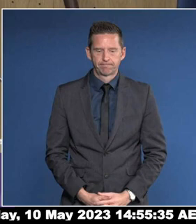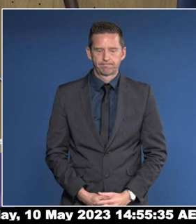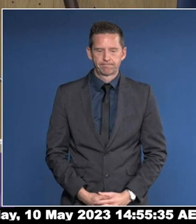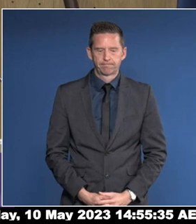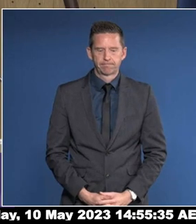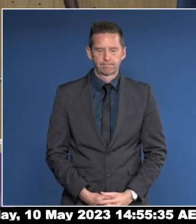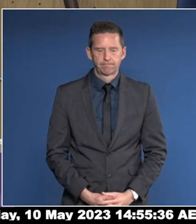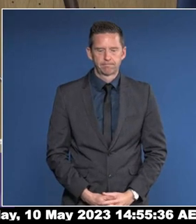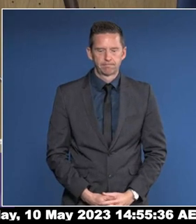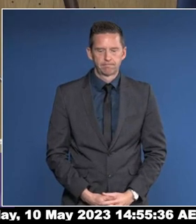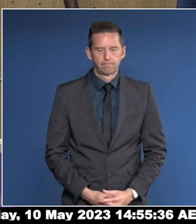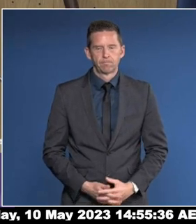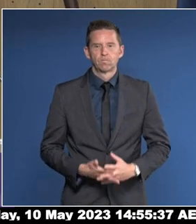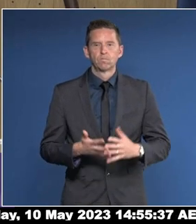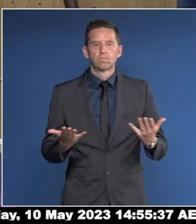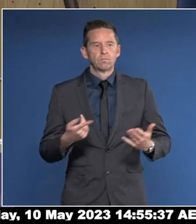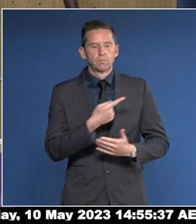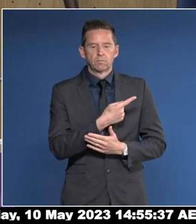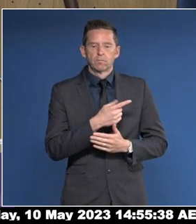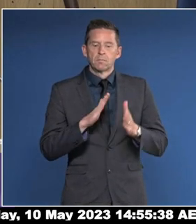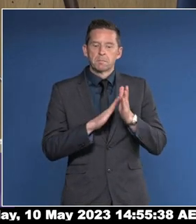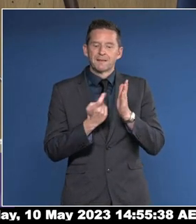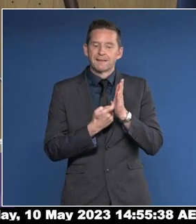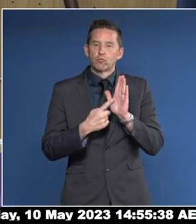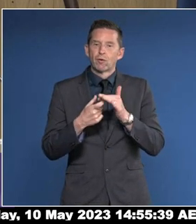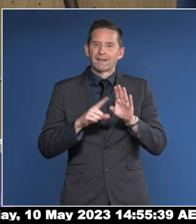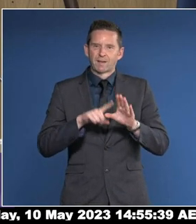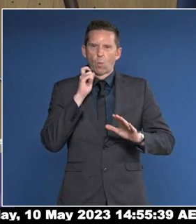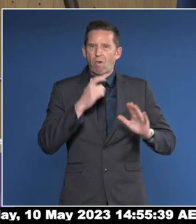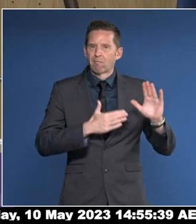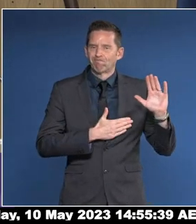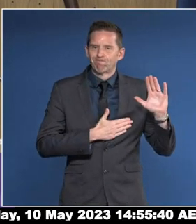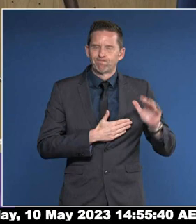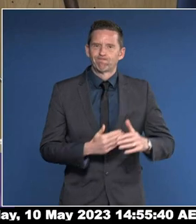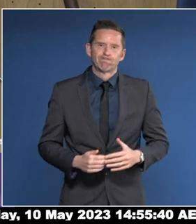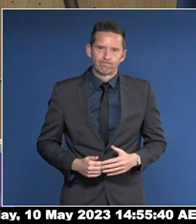Chair, Mr Tracey will be taking an oath. COMMISSIONER McEWIN: Thank you.